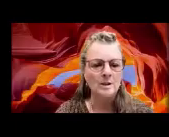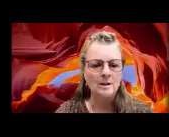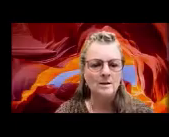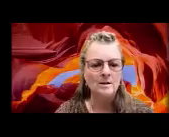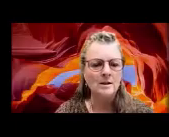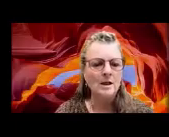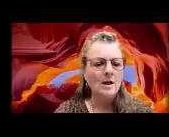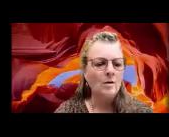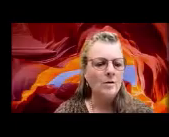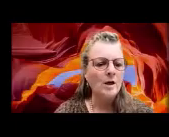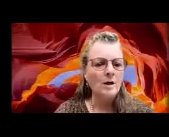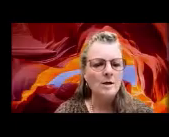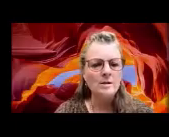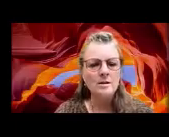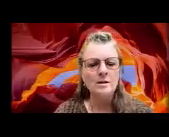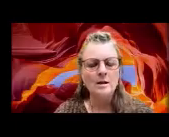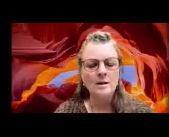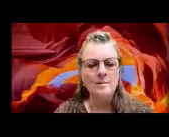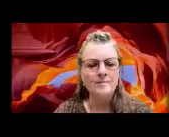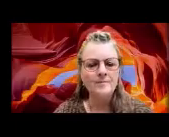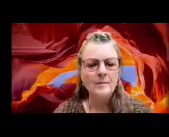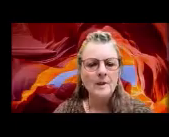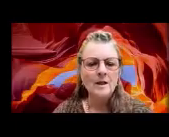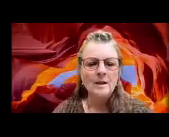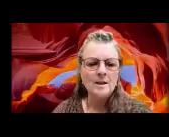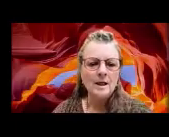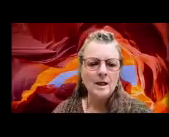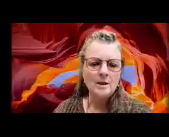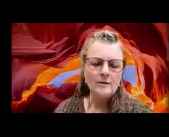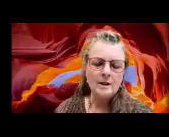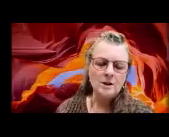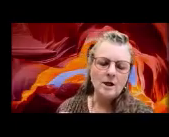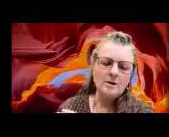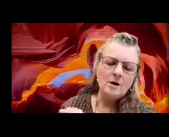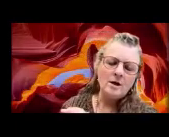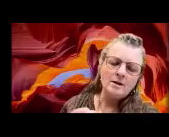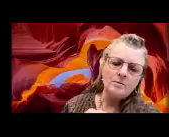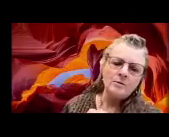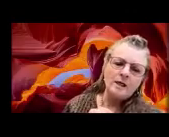skills. Oh, the cars. That's the HF, the childhood autism rating